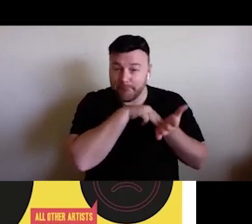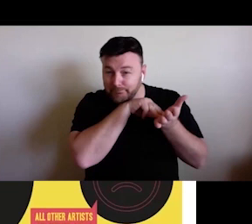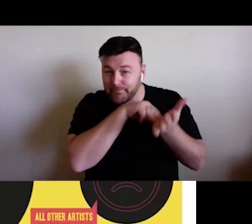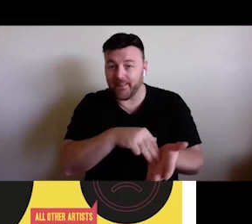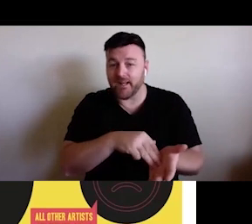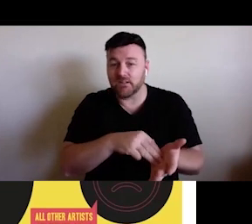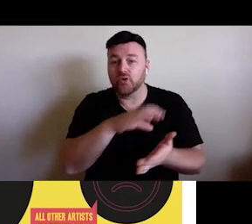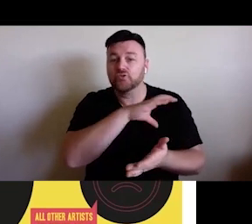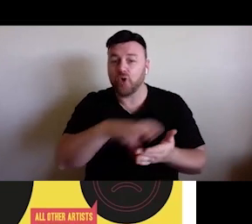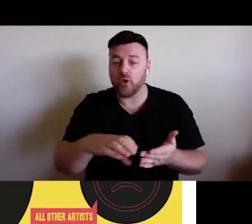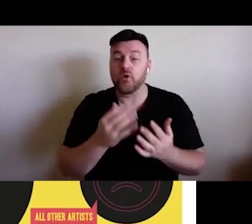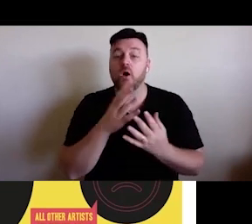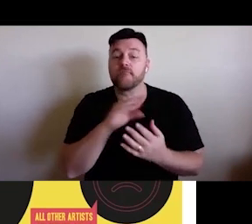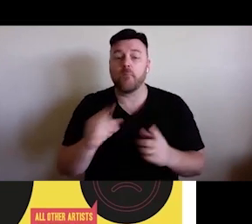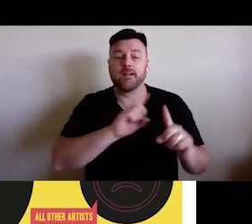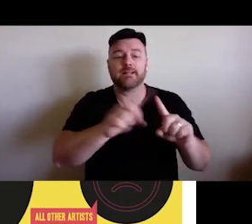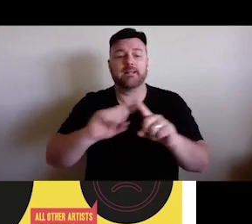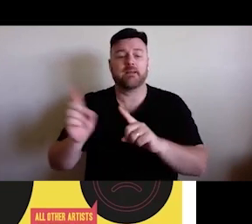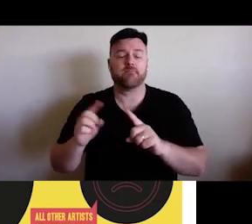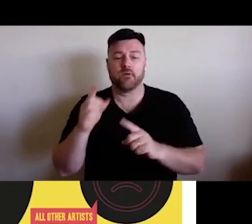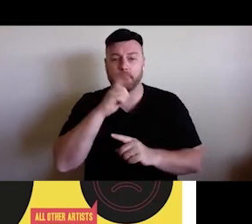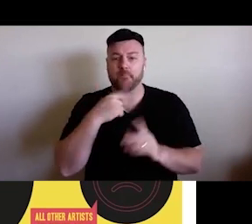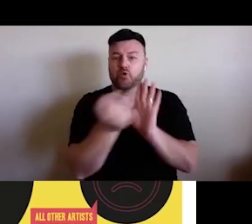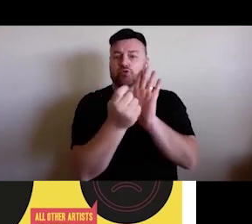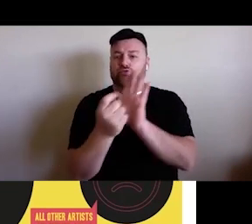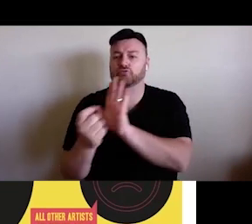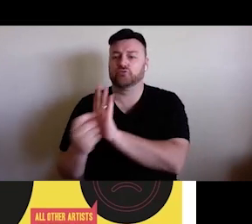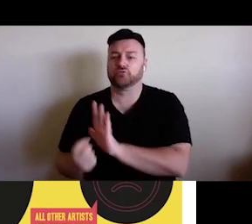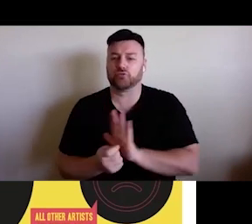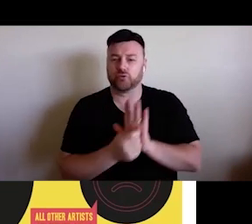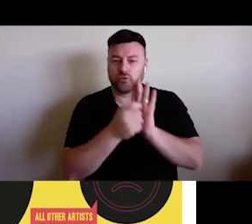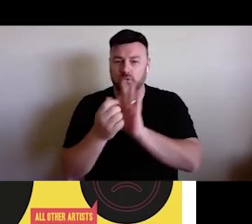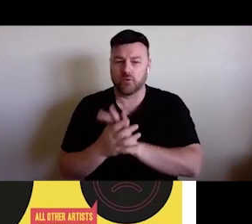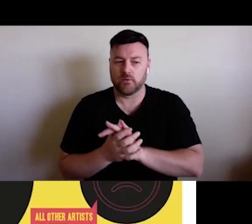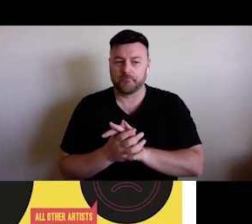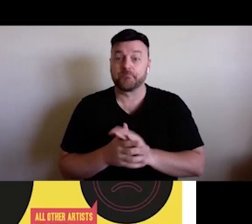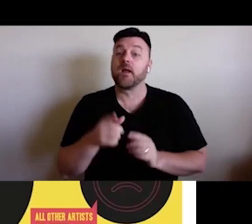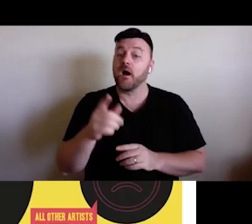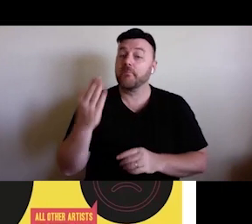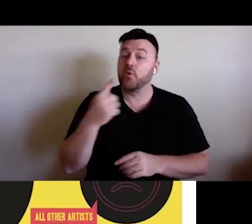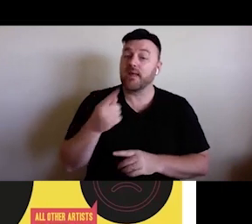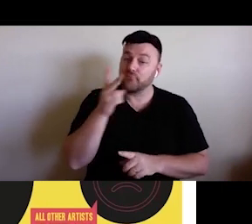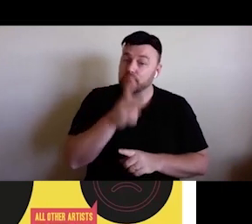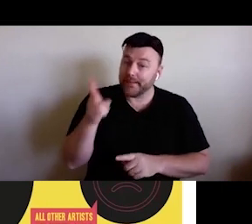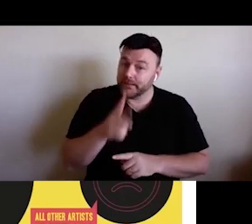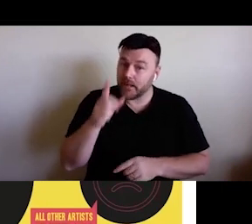pledgers - so people come back and back to do this. His prices range from $199 to $450. It's limited-edition, so obviously